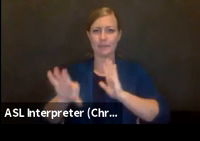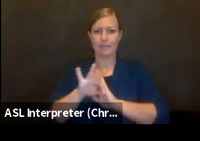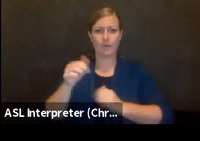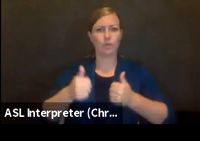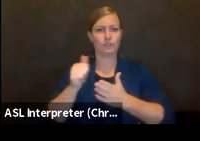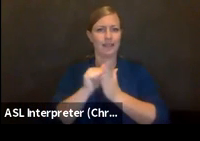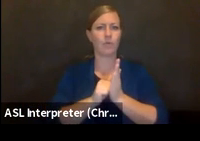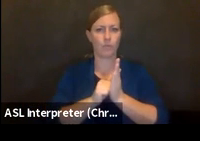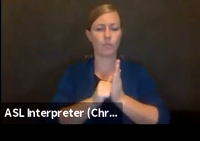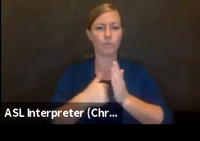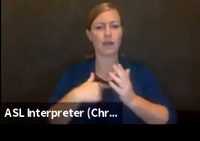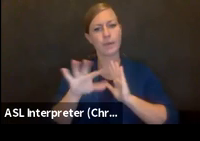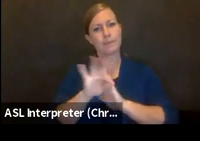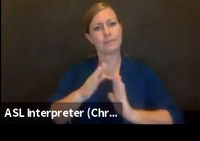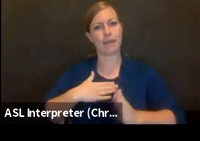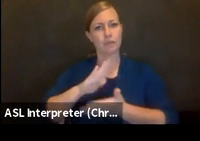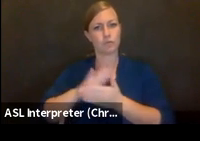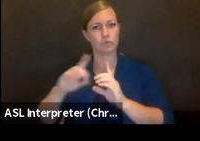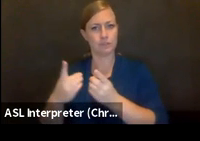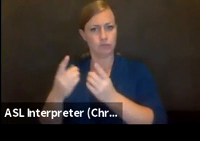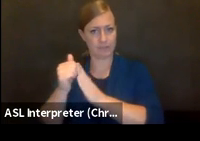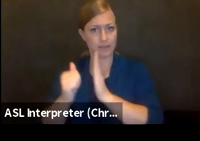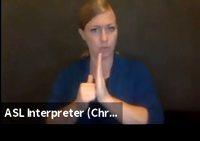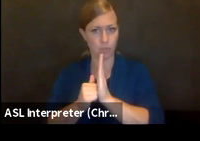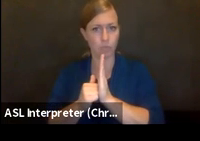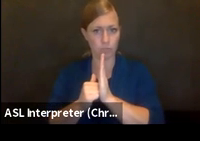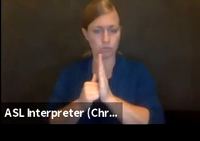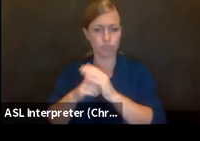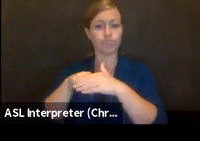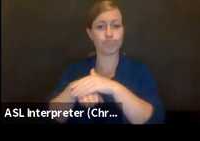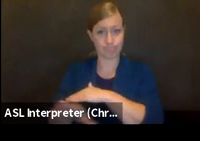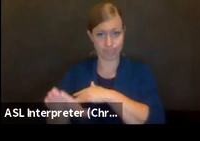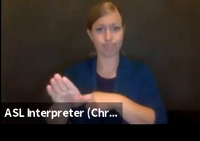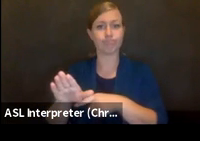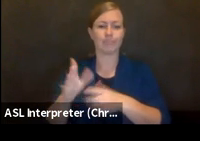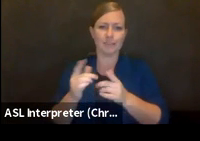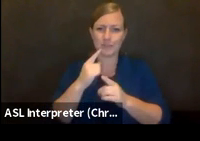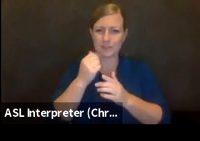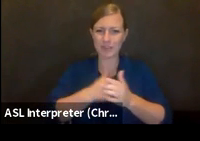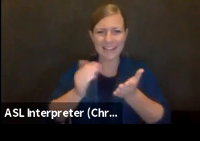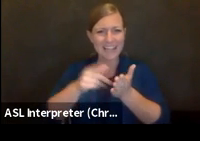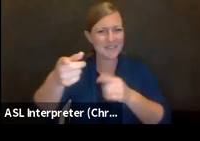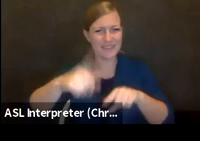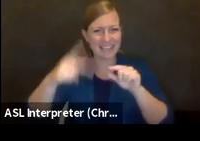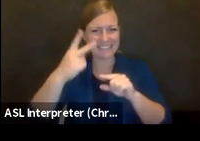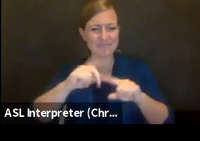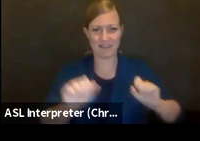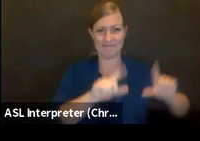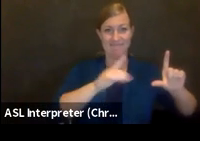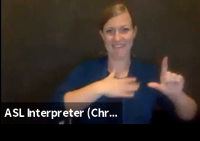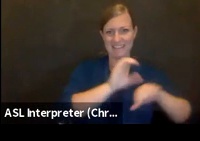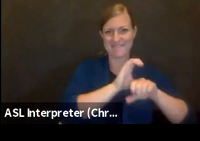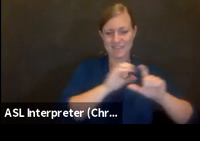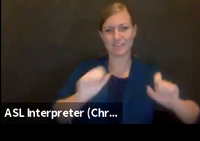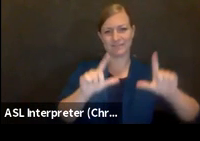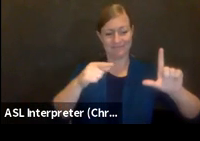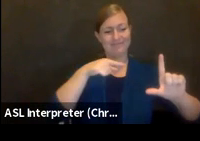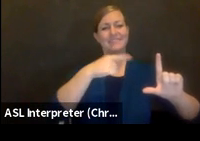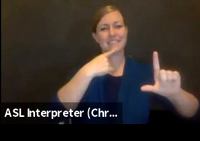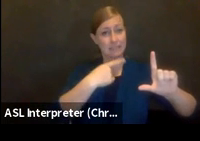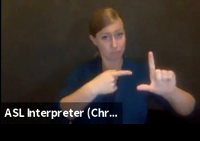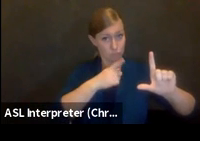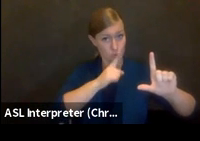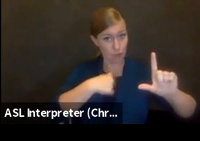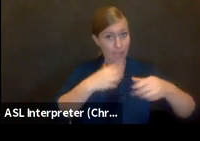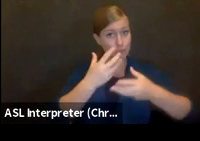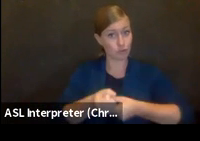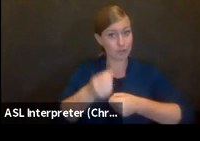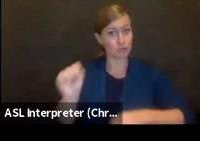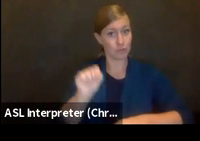ESD 189 - Amy Colburn: So I'm going to choose my school district account and it comes up with, again, I'm sorry if you can see this is just asking me if I'm sure that I trust school, which I'm going to say allow